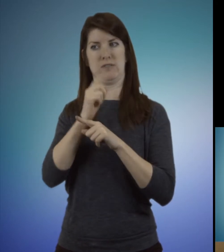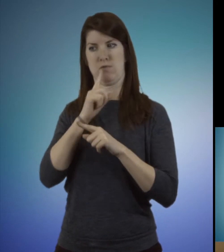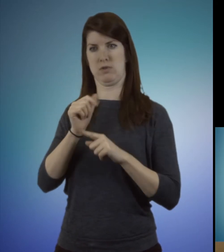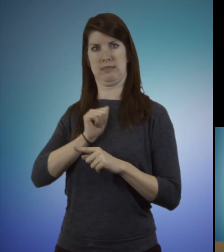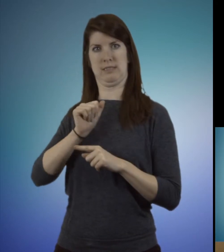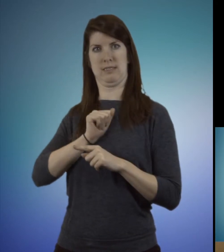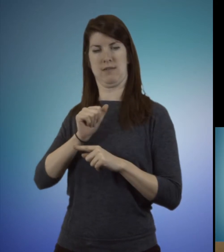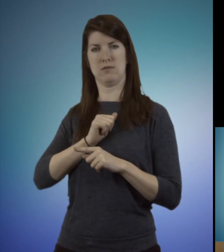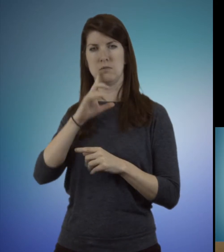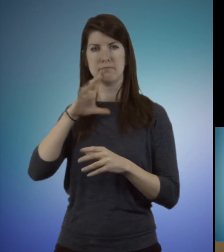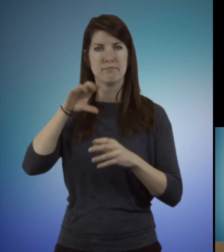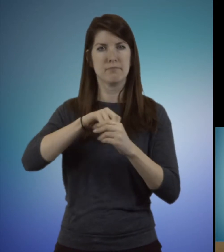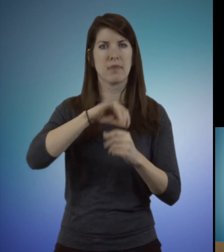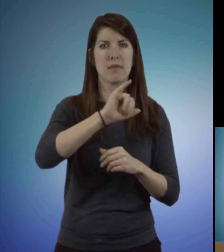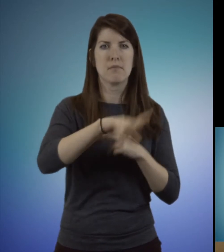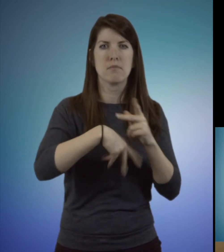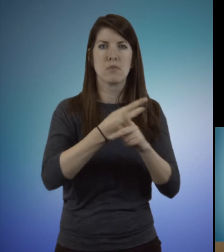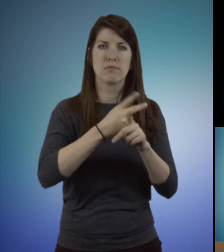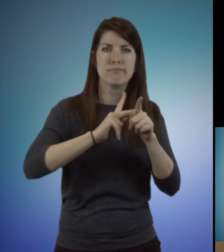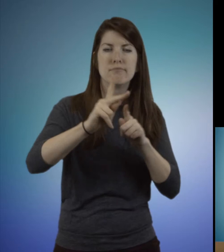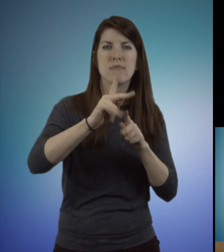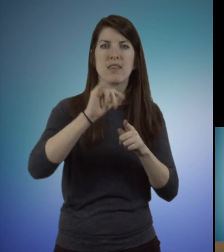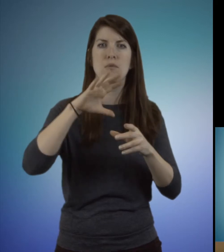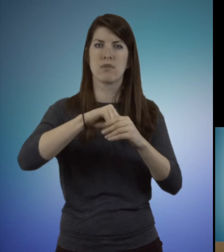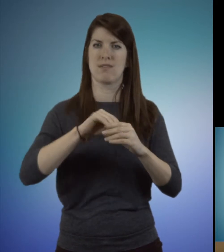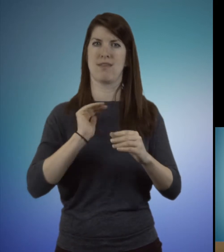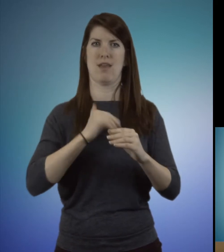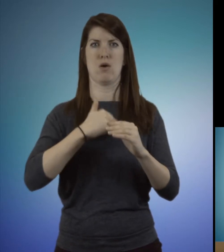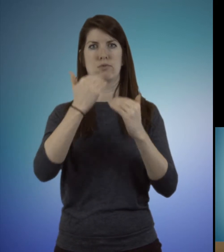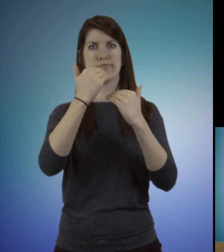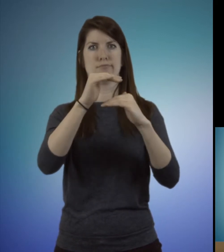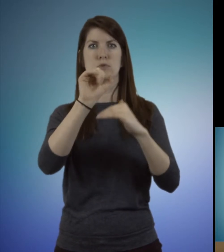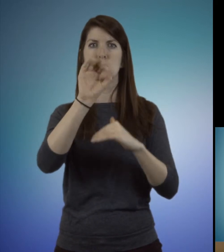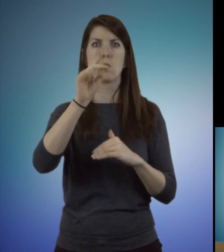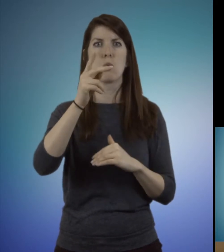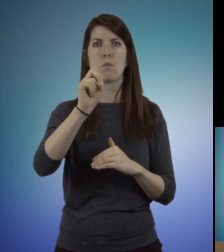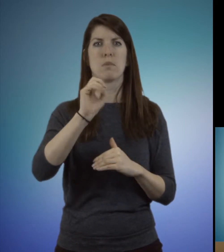in those aspects of the profession that are within the scope of our professional practice,